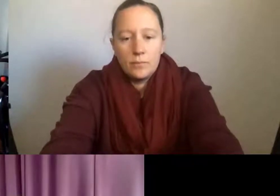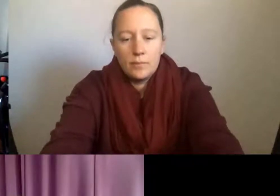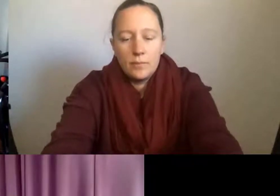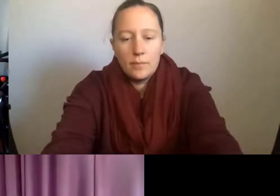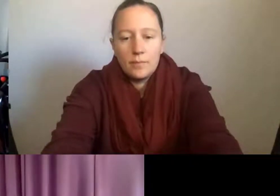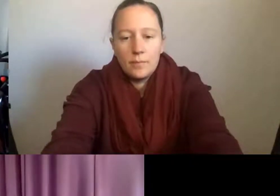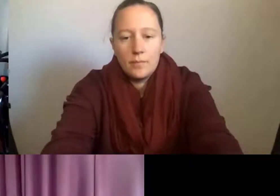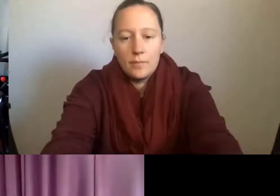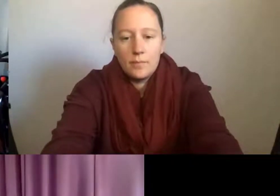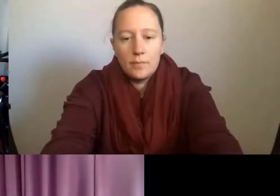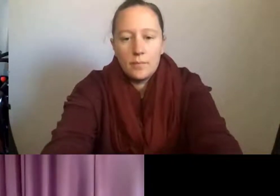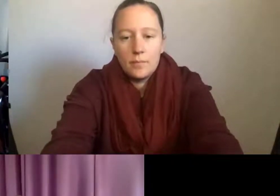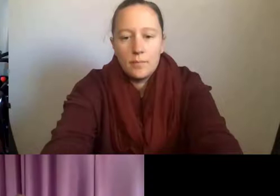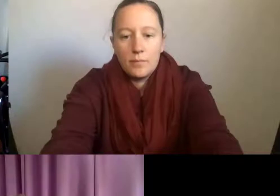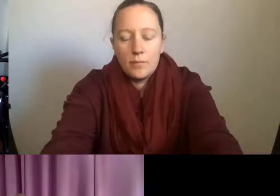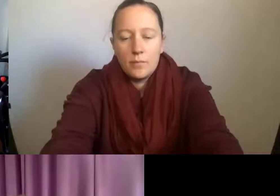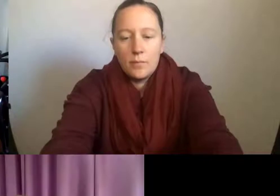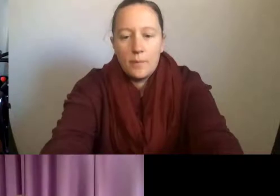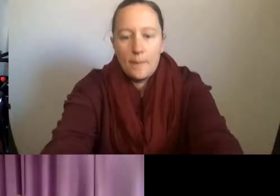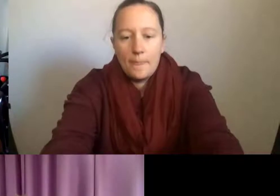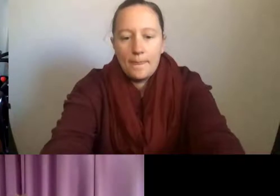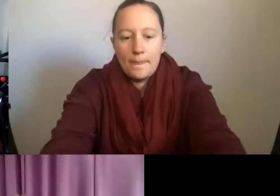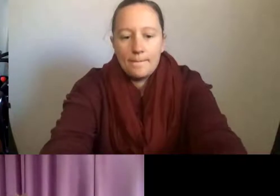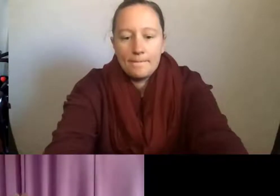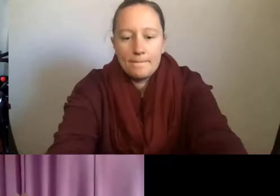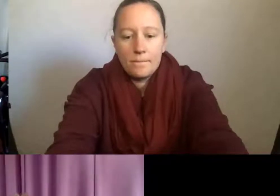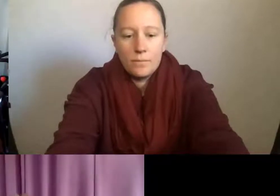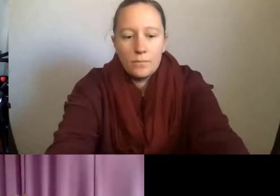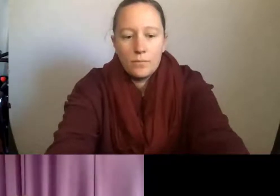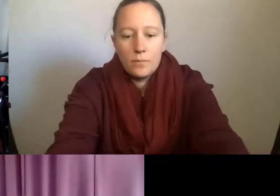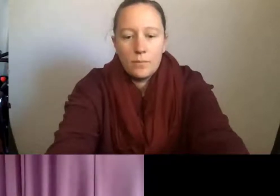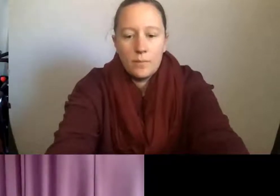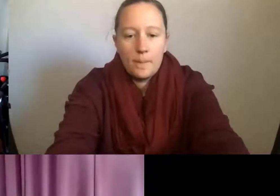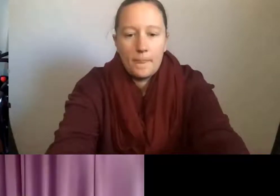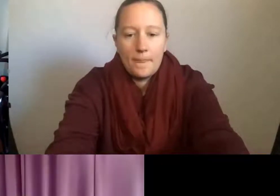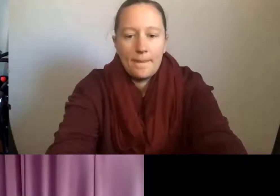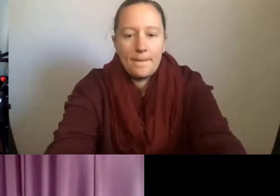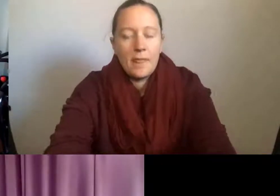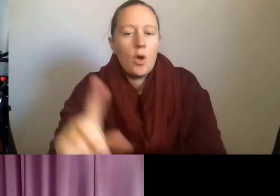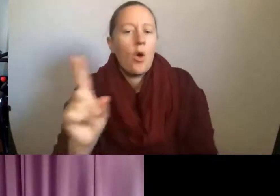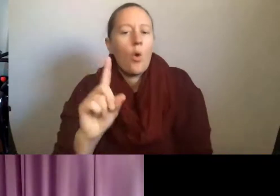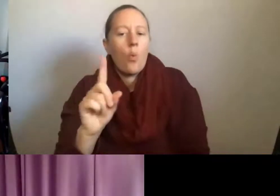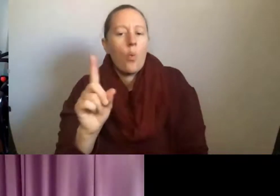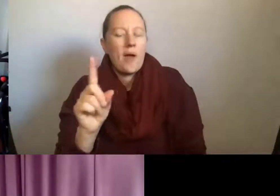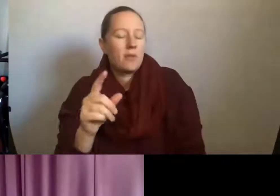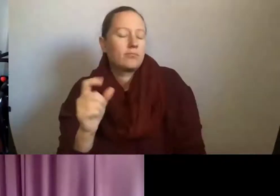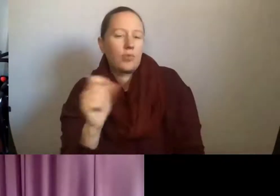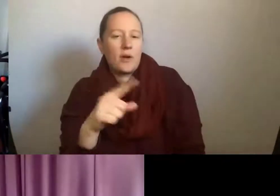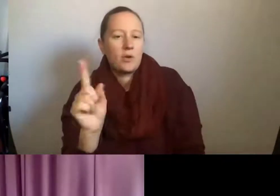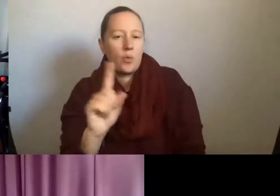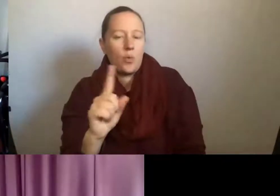We did have some great questions here. Let me start with this one. "Where would an applicant describe student inclusion?"